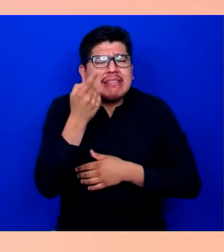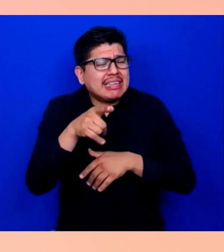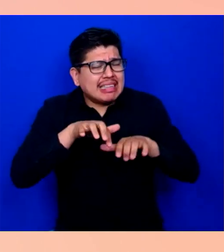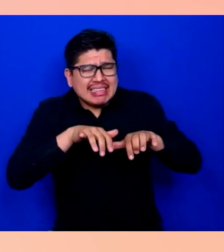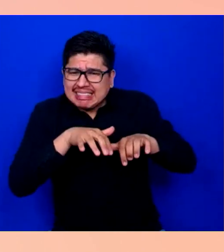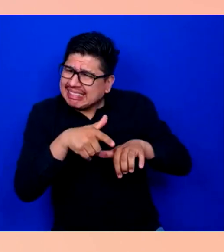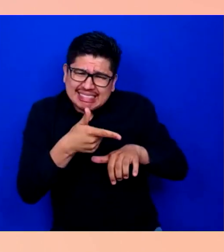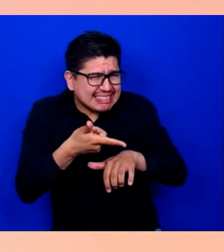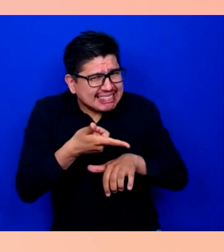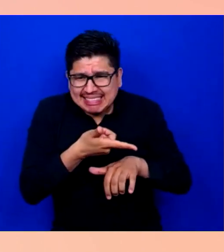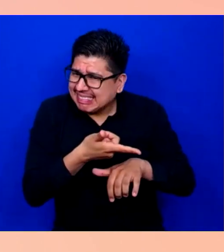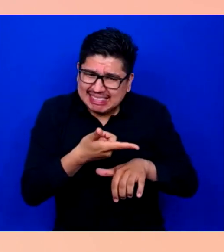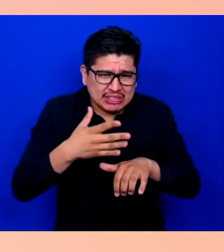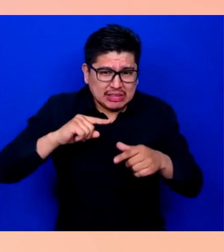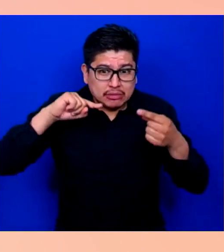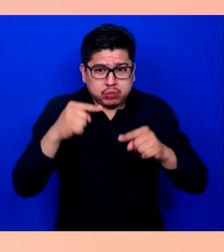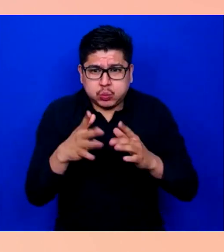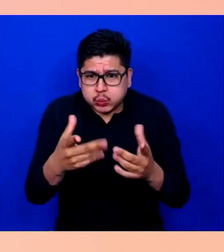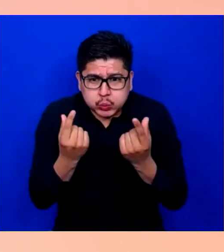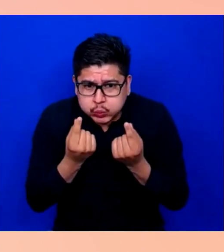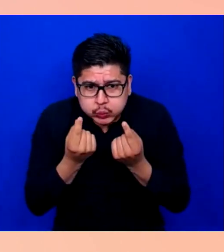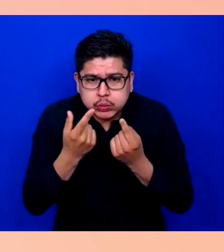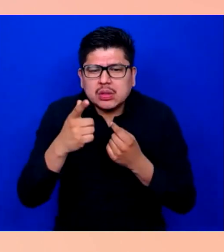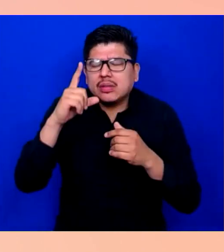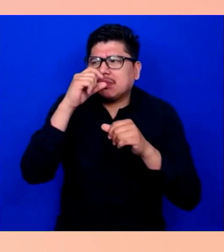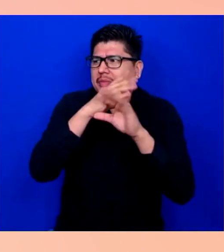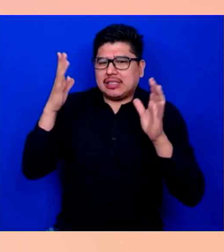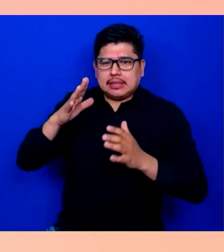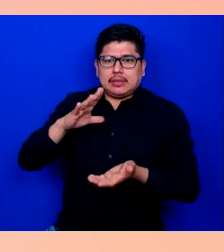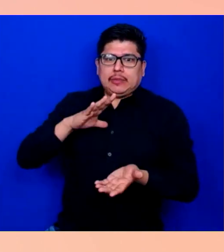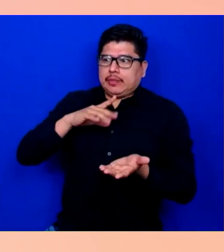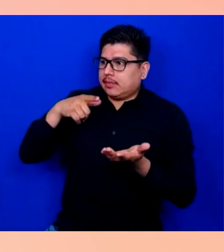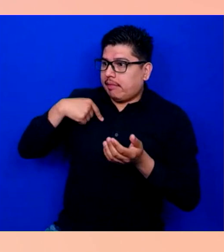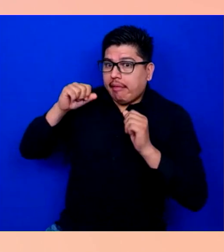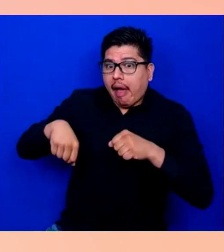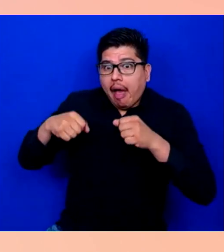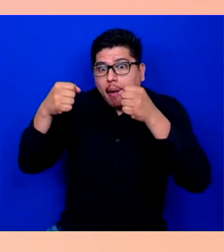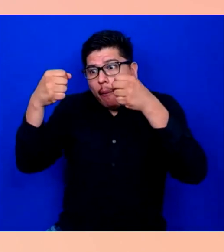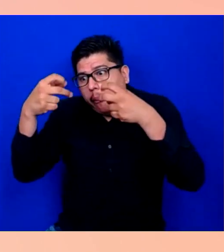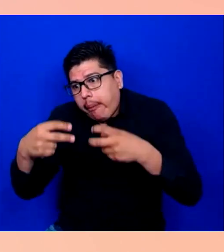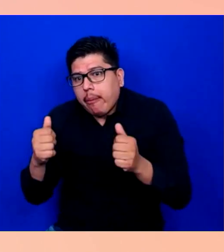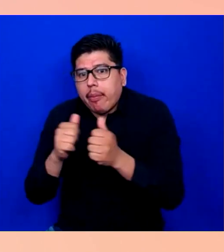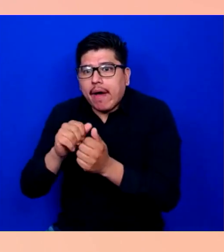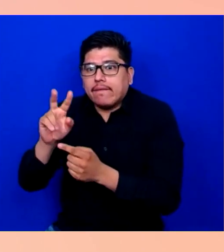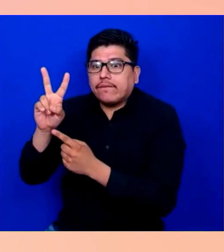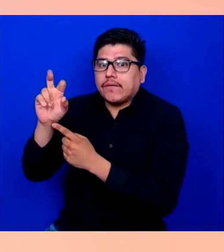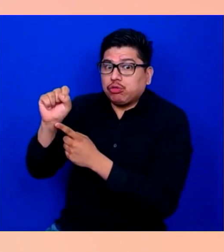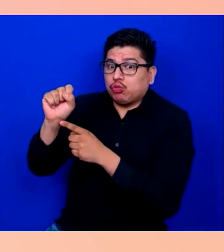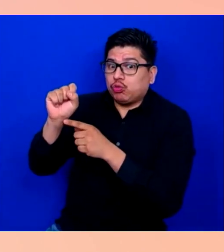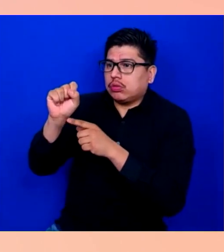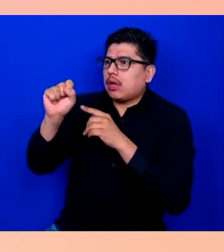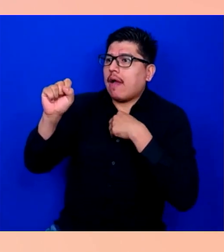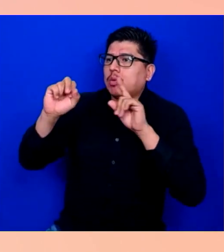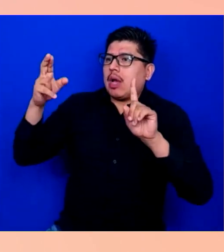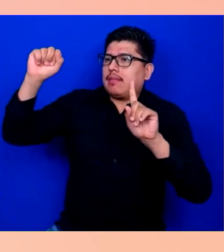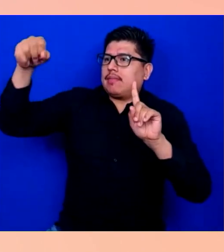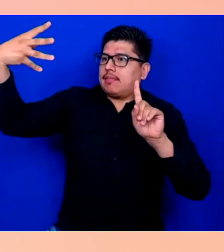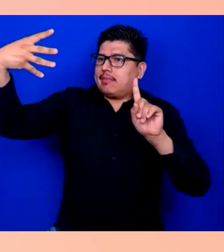imagine how nice it is when I'm coding and Visual Studio pops down its little suggestion list of what method to call on this object.